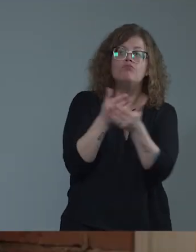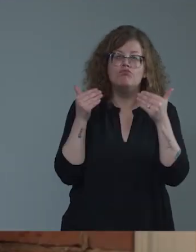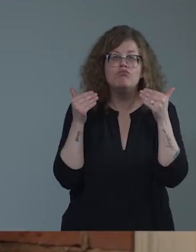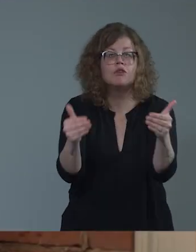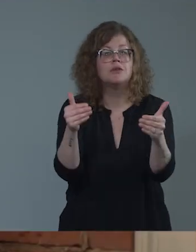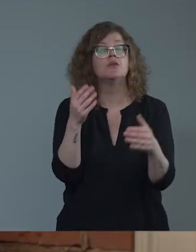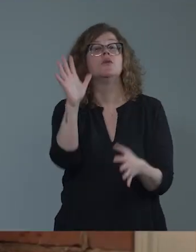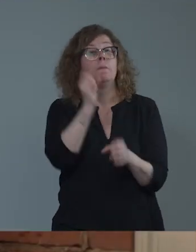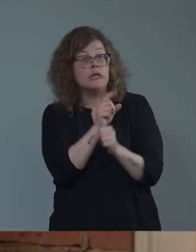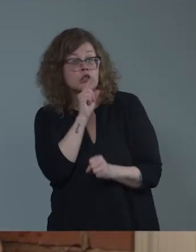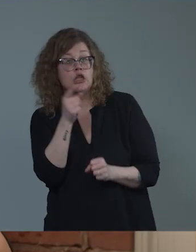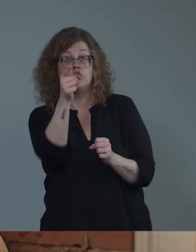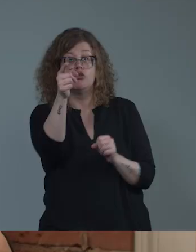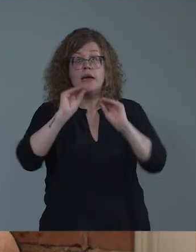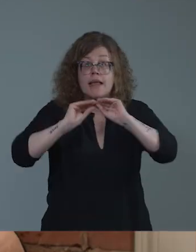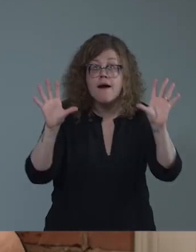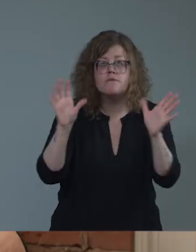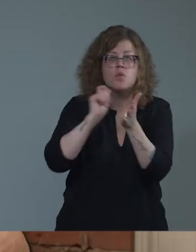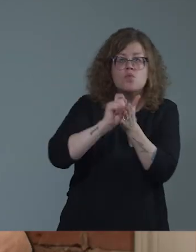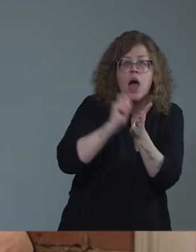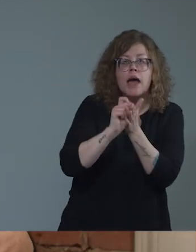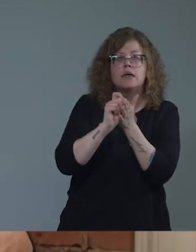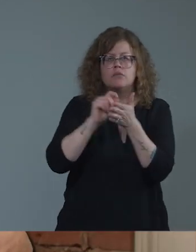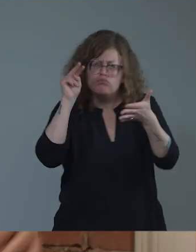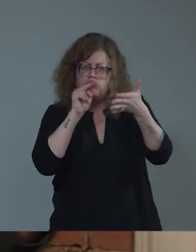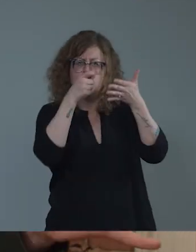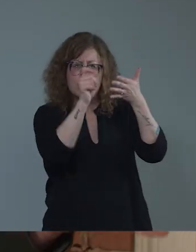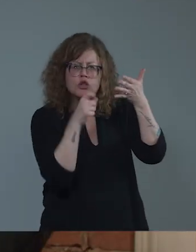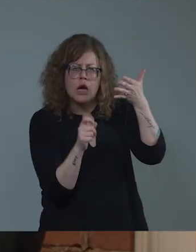Documentation is key. So in that process with your public art team, you want to make sure that